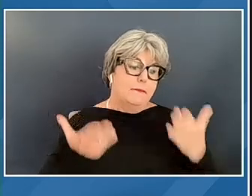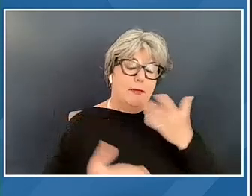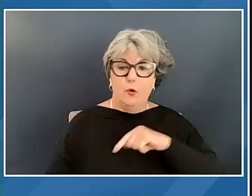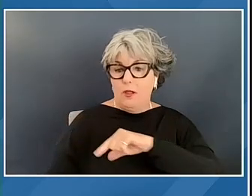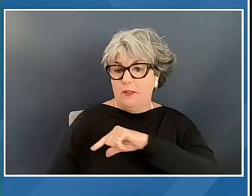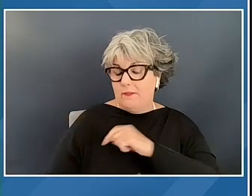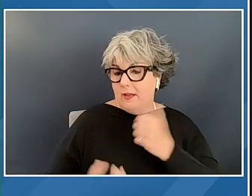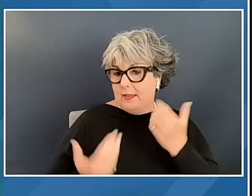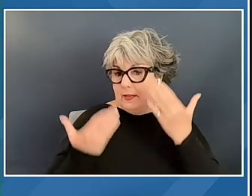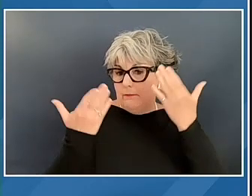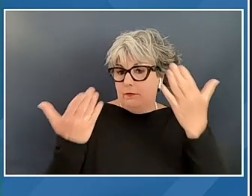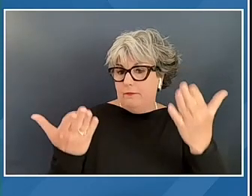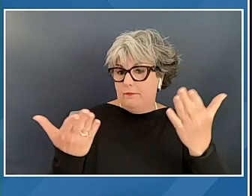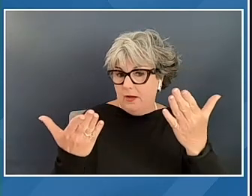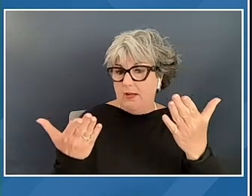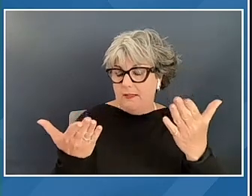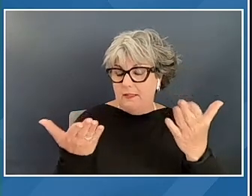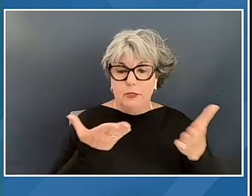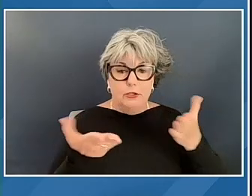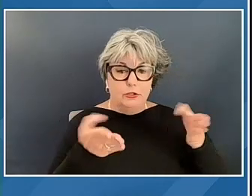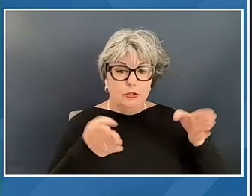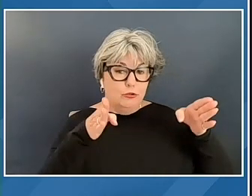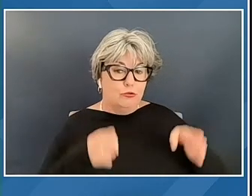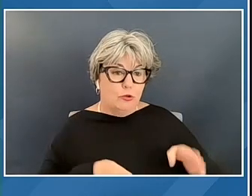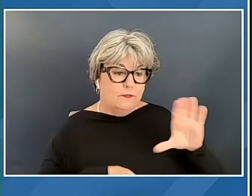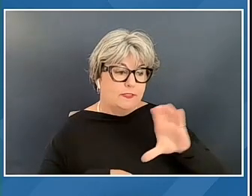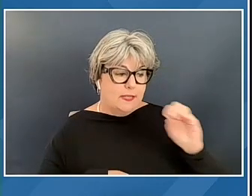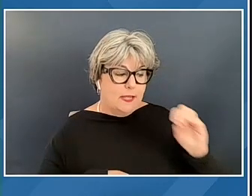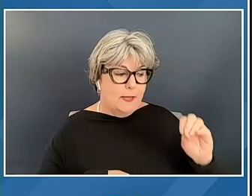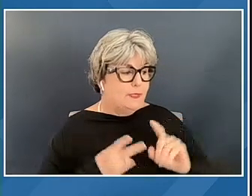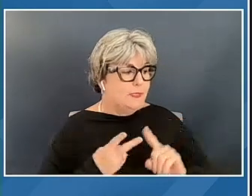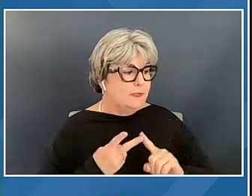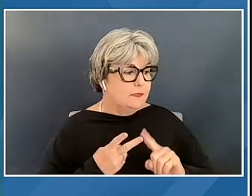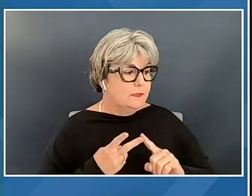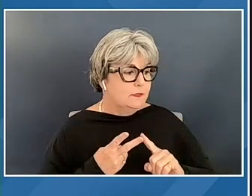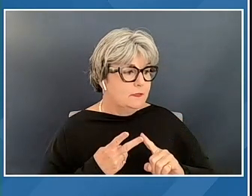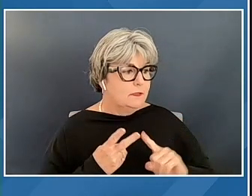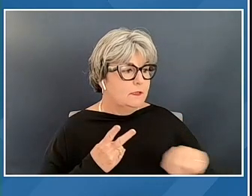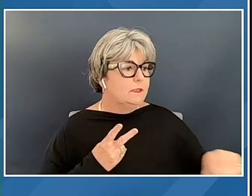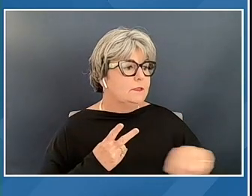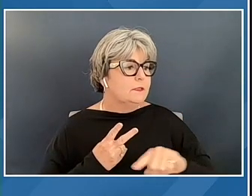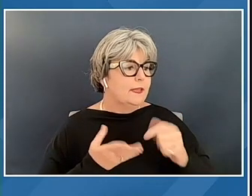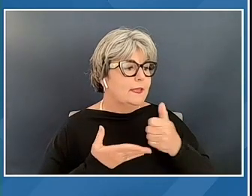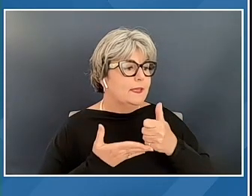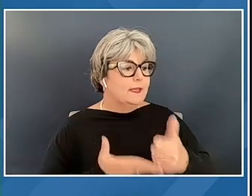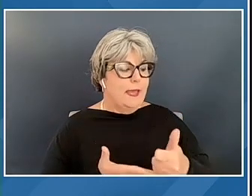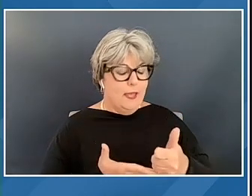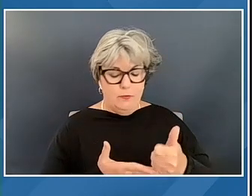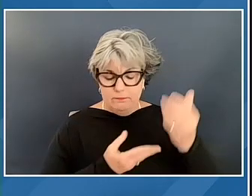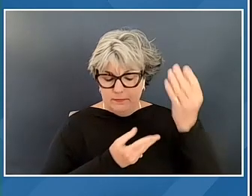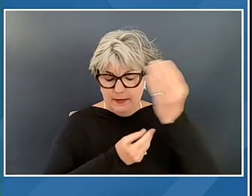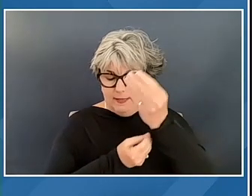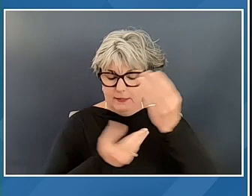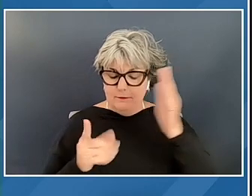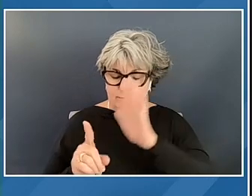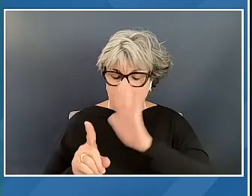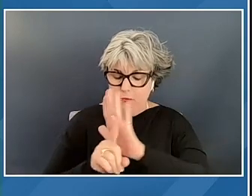servicers who also- so that they can better help and inform their borrowers of